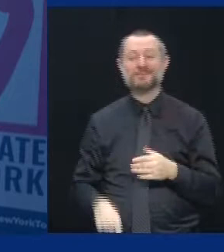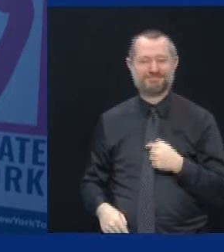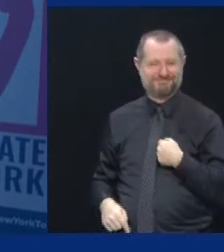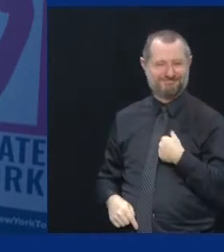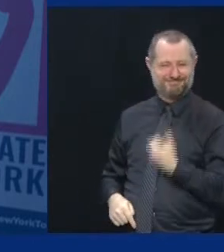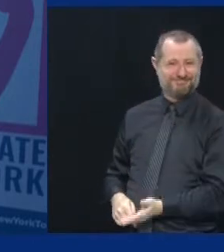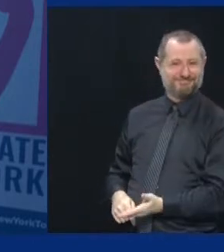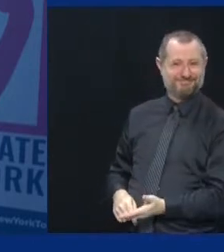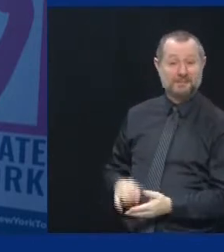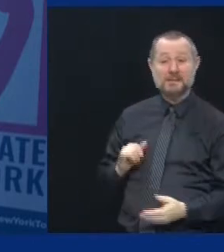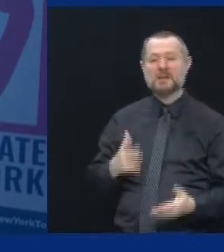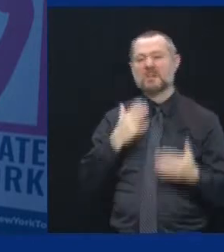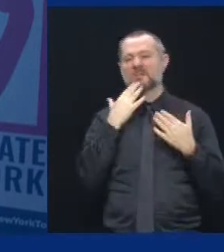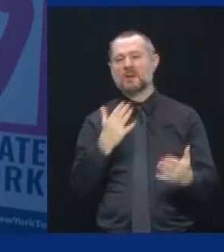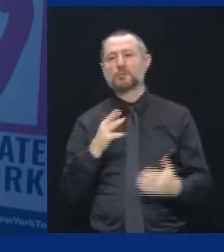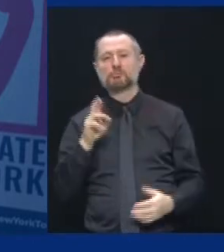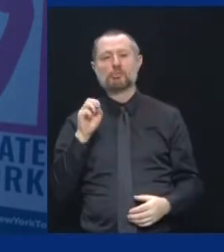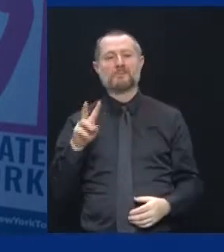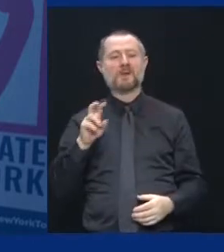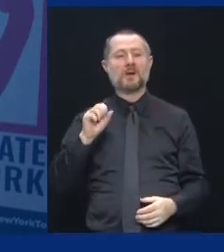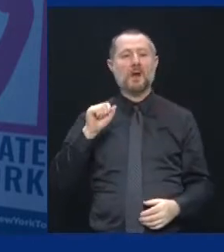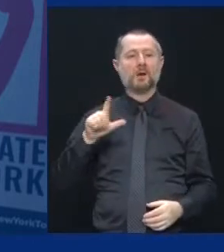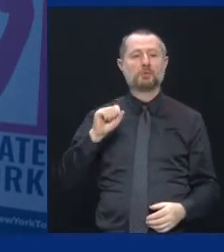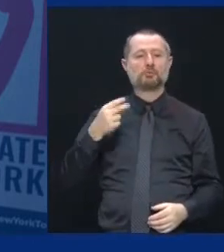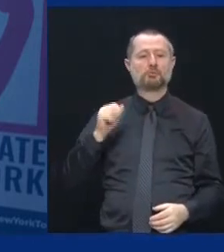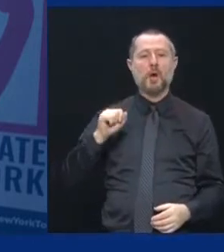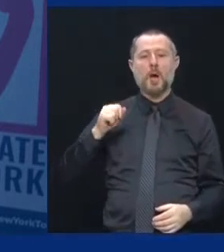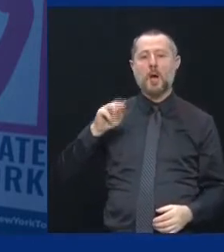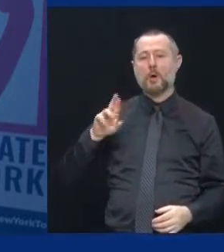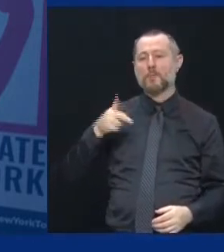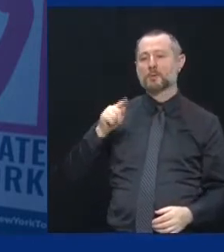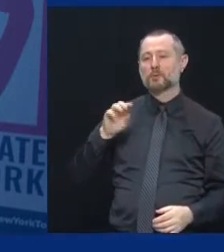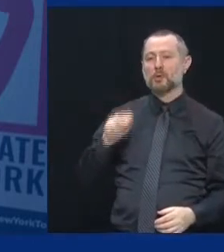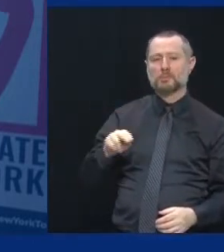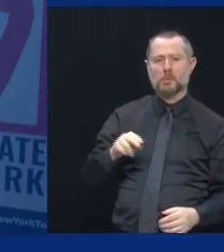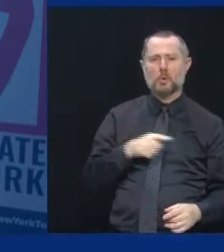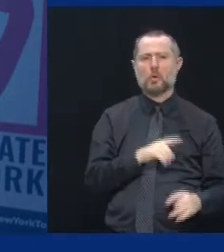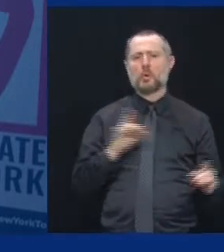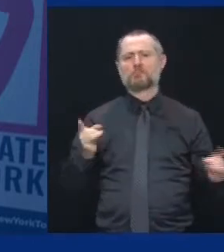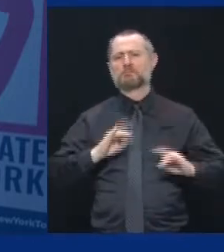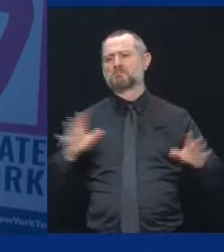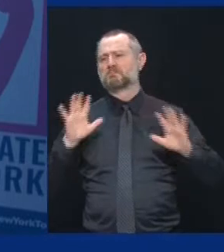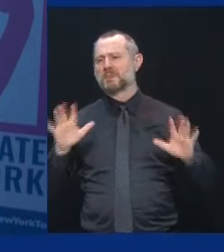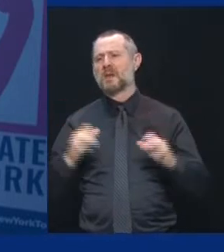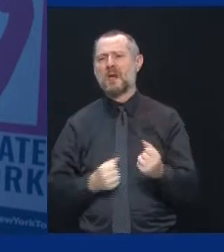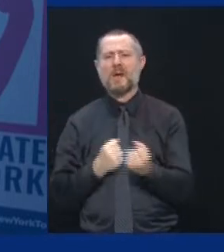THAT'S HOW YOU JUDGE A GOVERNMENT AND INDIVIDUAL AT THE END OF THE DAY. I WANT TO THANK REVEREND